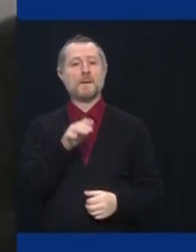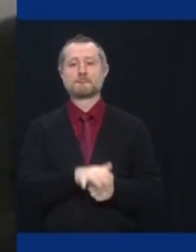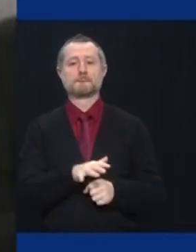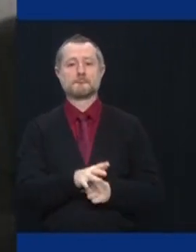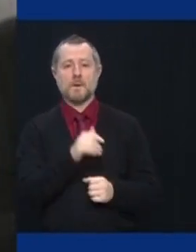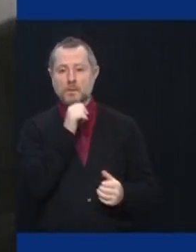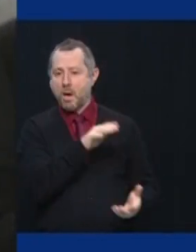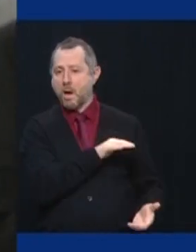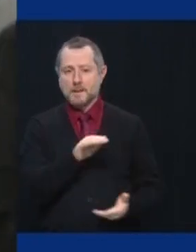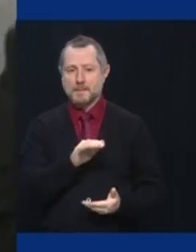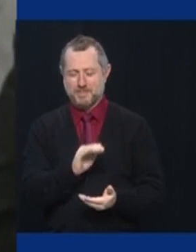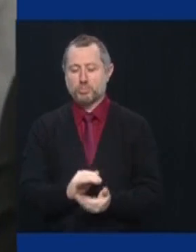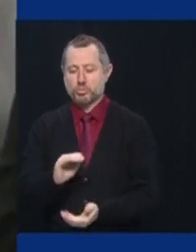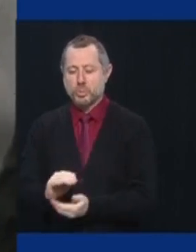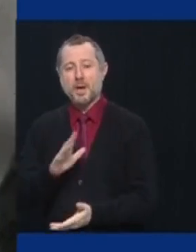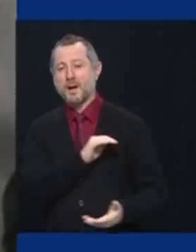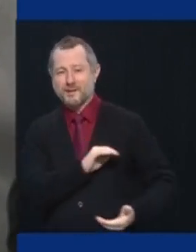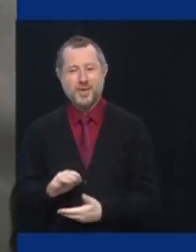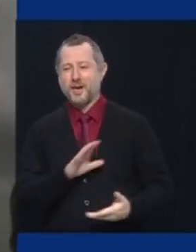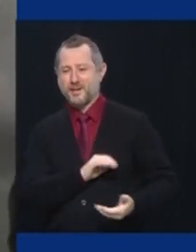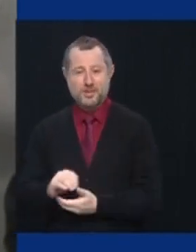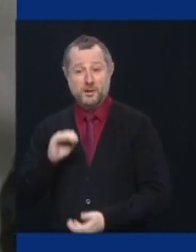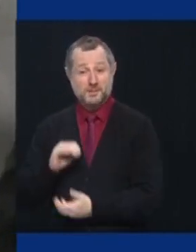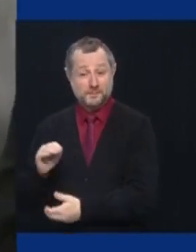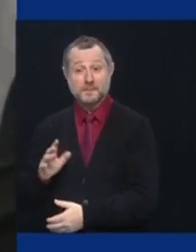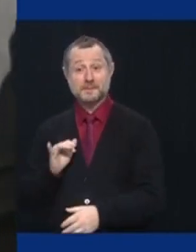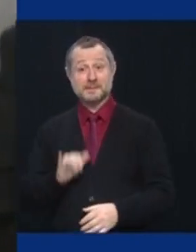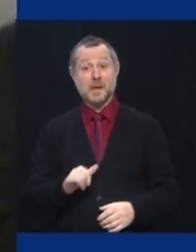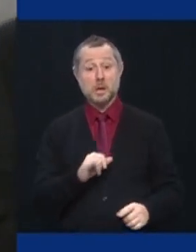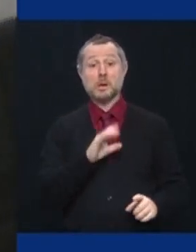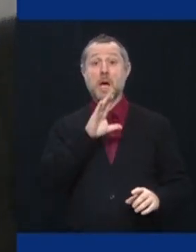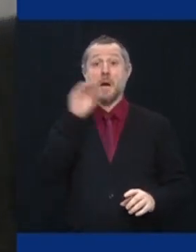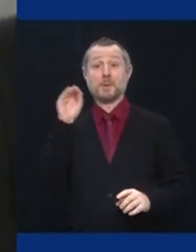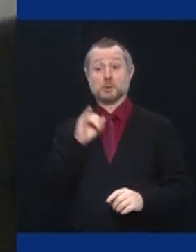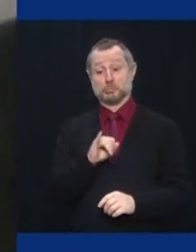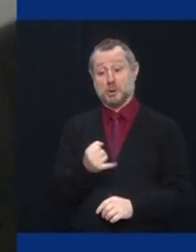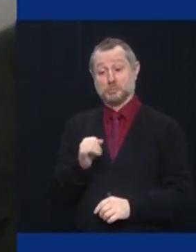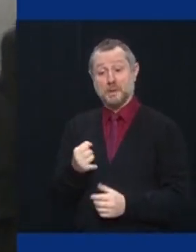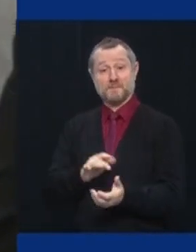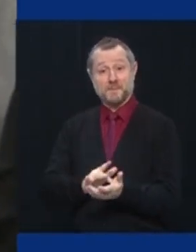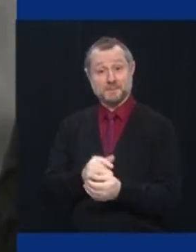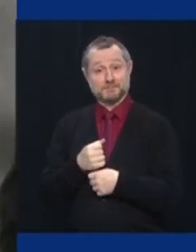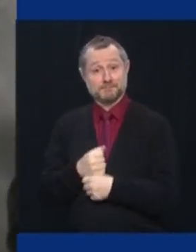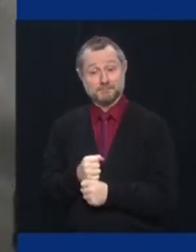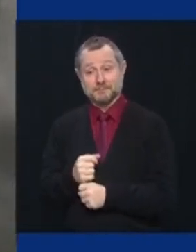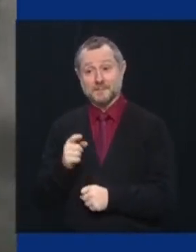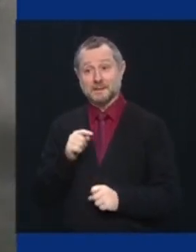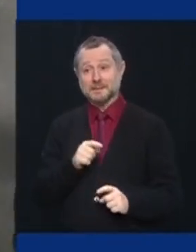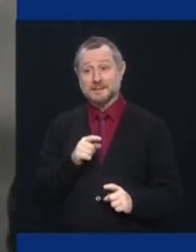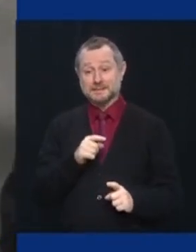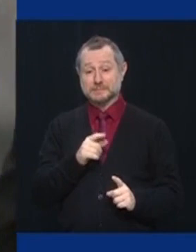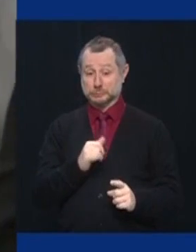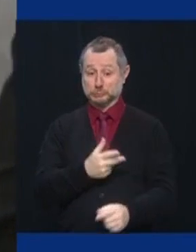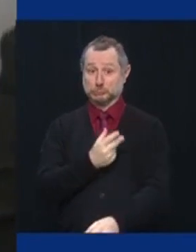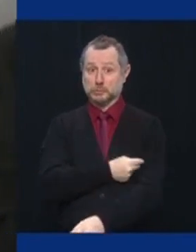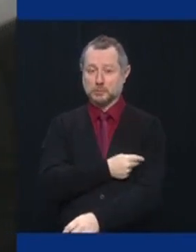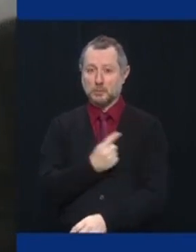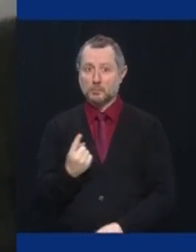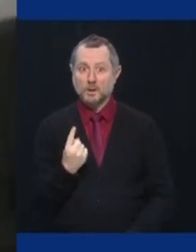THEY HAVE SCRAMBLED AND SECURED MORE VACCINES, BUT IT'S UNEVEN. SO WE HAVE A BIG DOSAGE OF